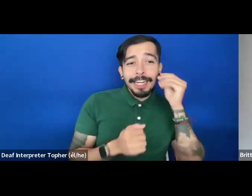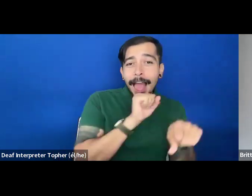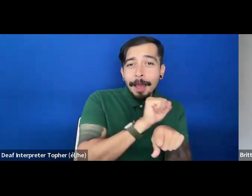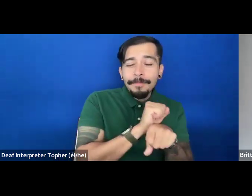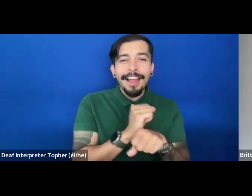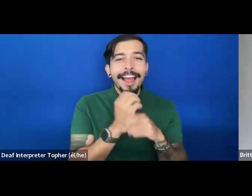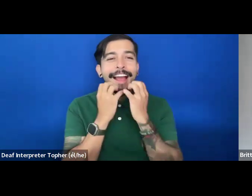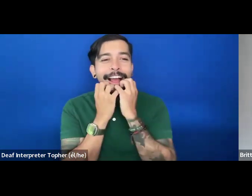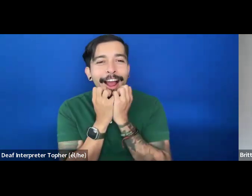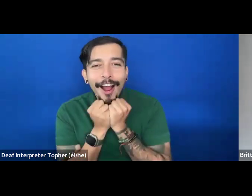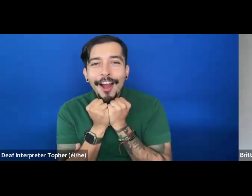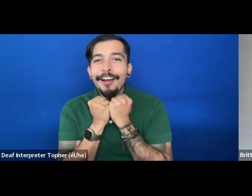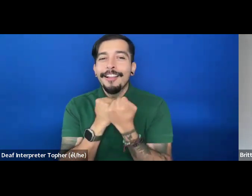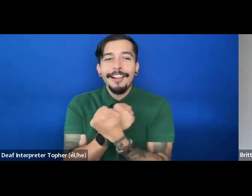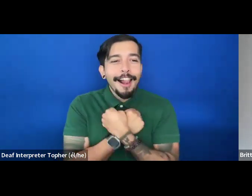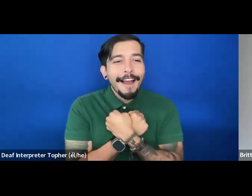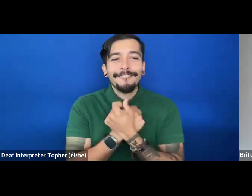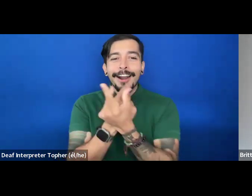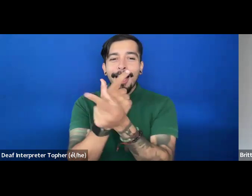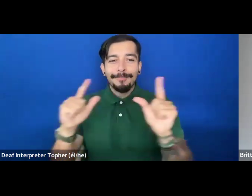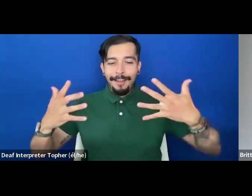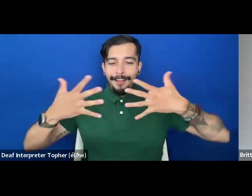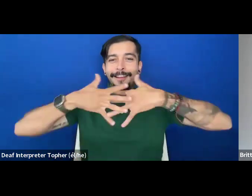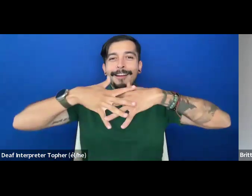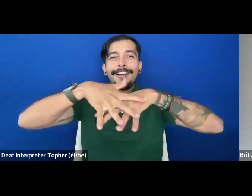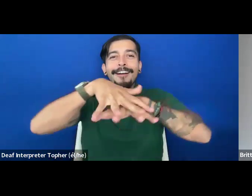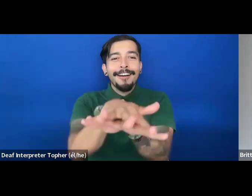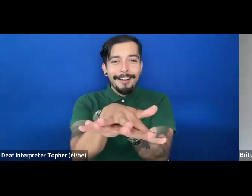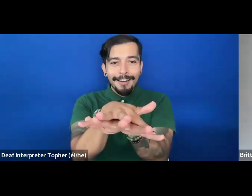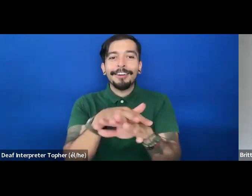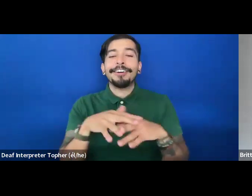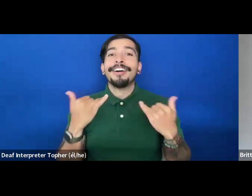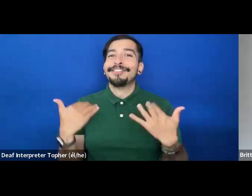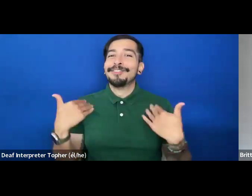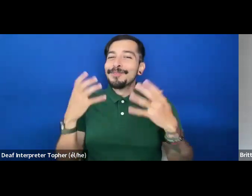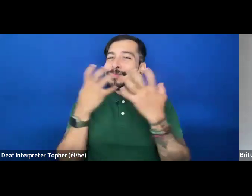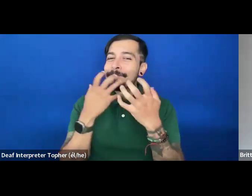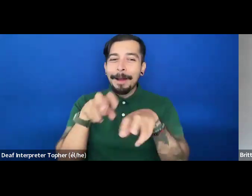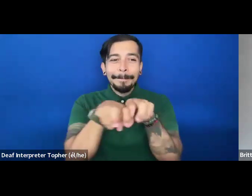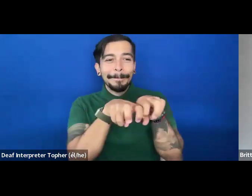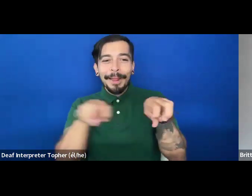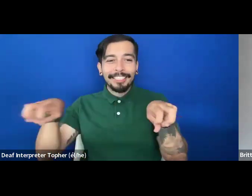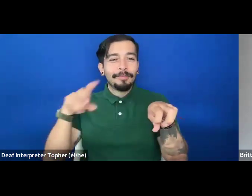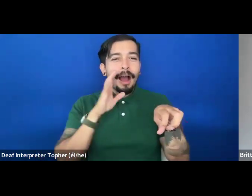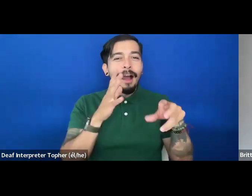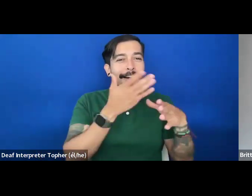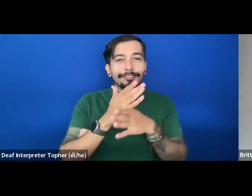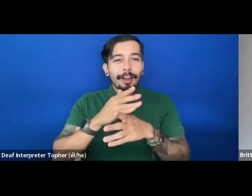who will share their perspectives on the crucial role that care work plays in our communities and in our movements.